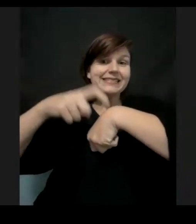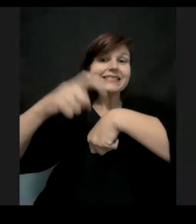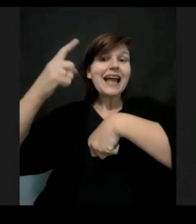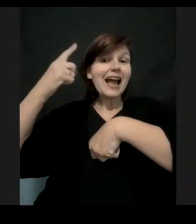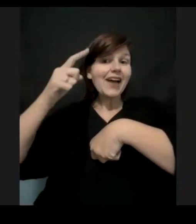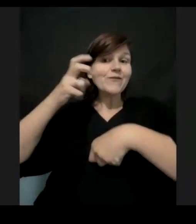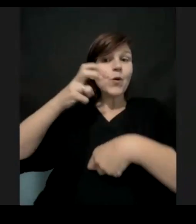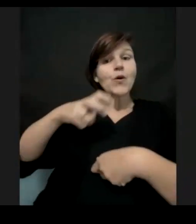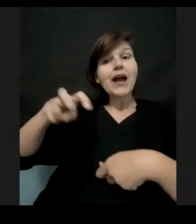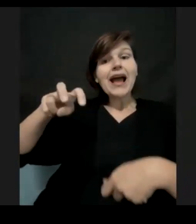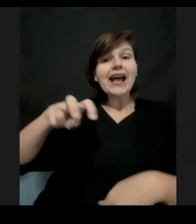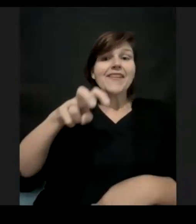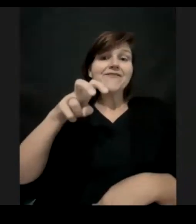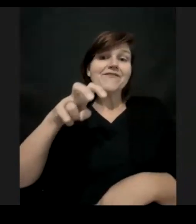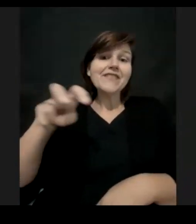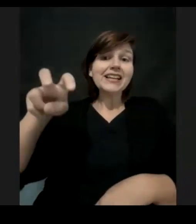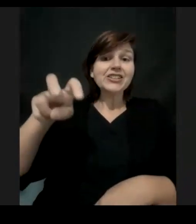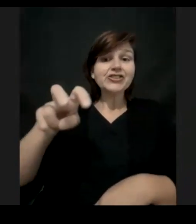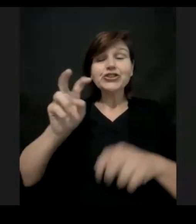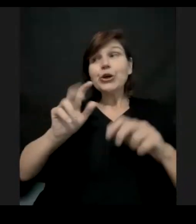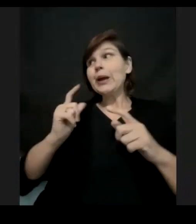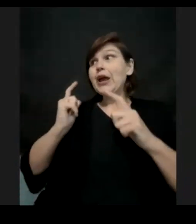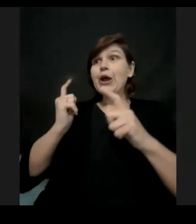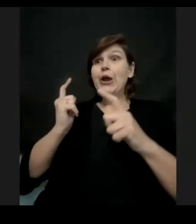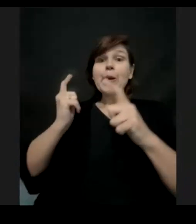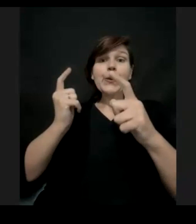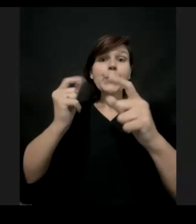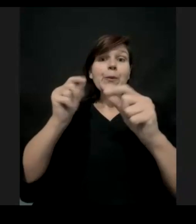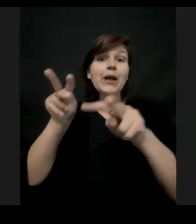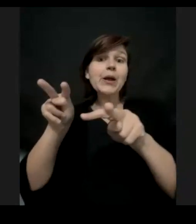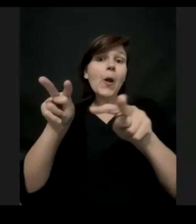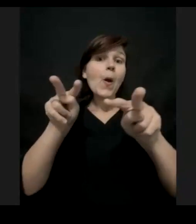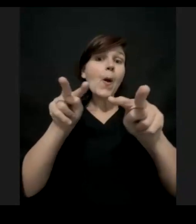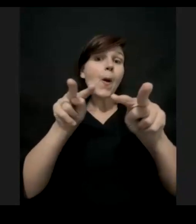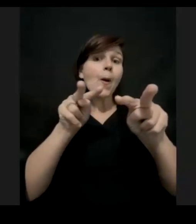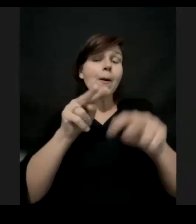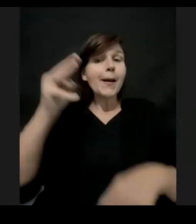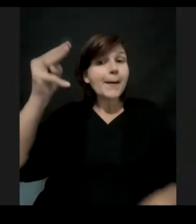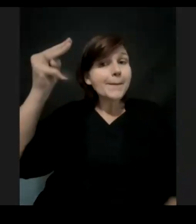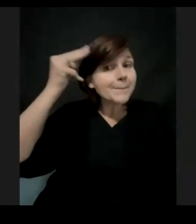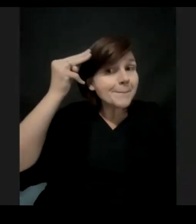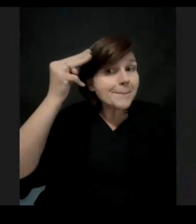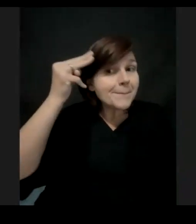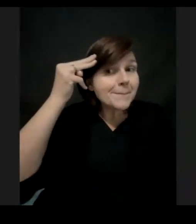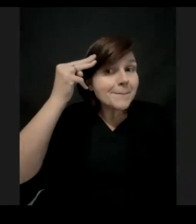Thumb up. ∂ ∂ Here we go. ∂ ∂ Look around the room. ∂ ∂ But Marvin won't appear. ∂ ∂ Put your hands by your mouth.